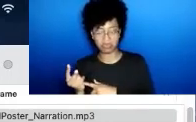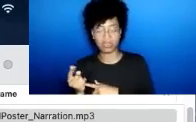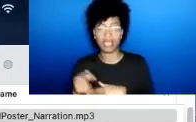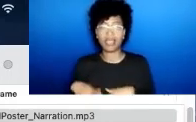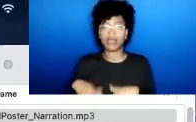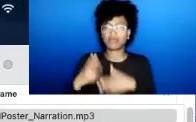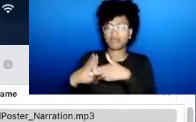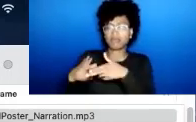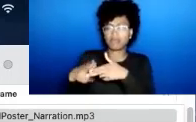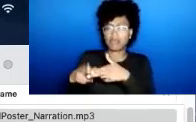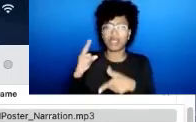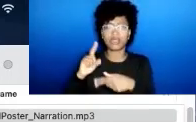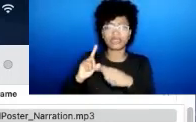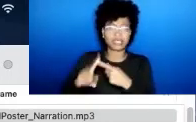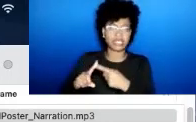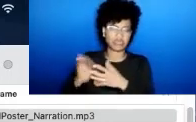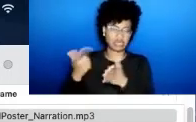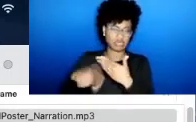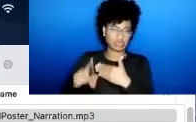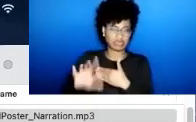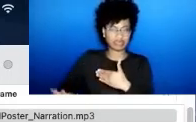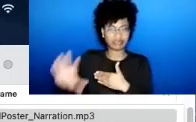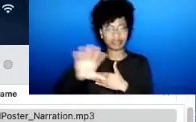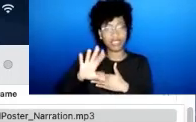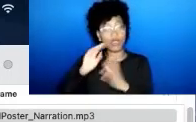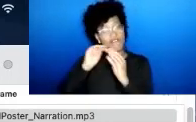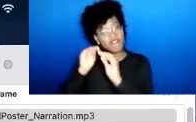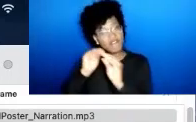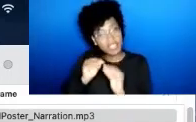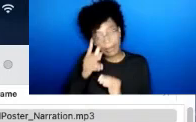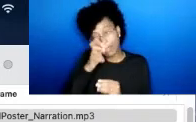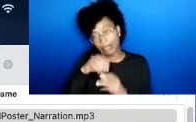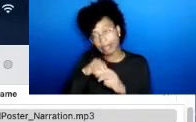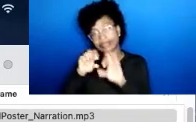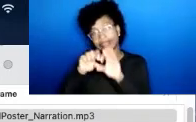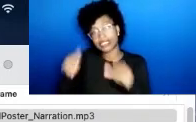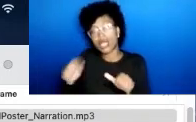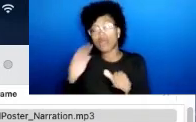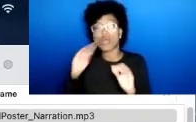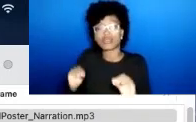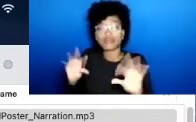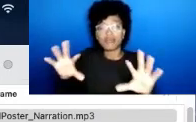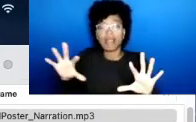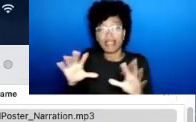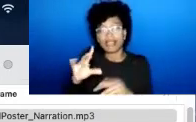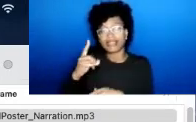until next week while we fix the bug. 07:16:30 Check up here if you want to include